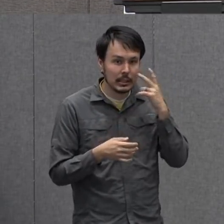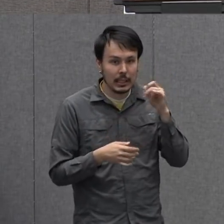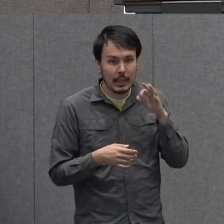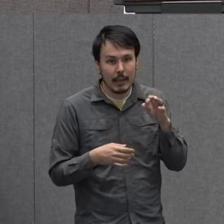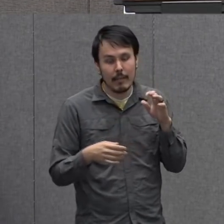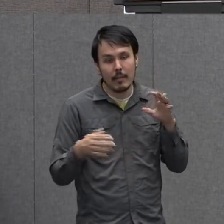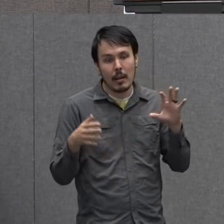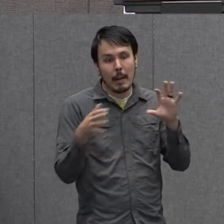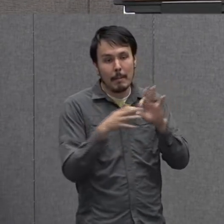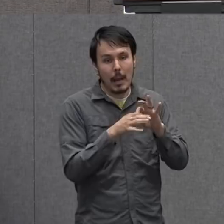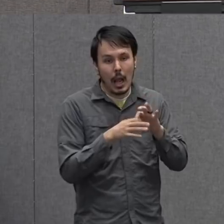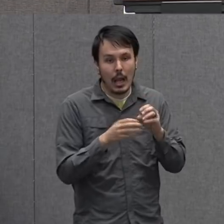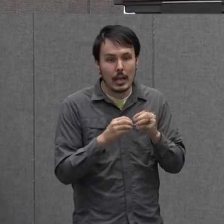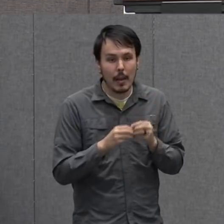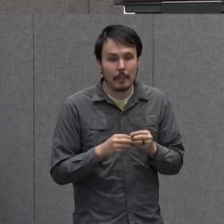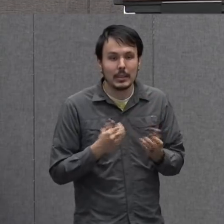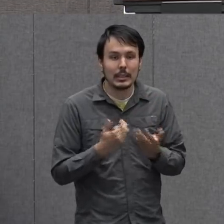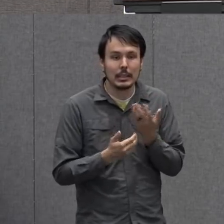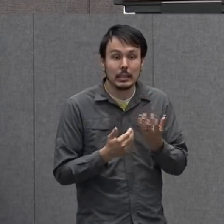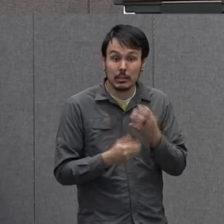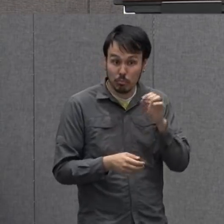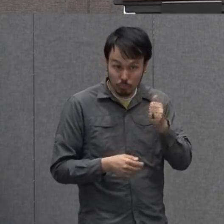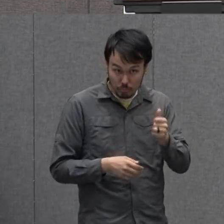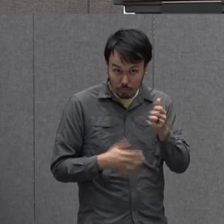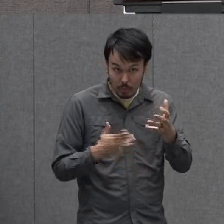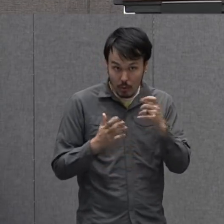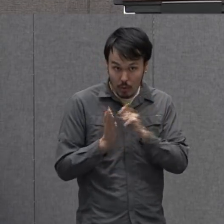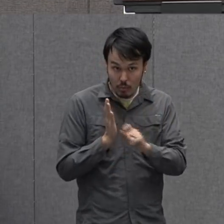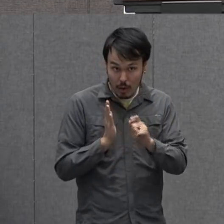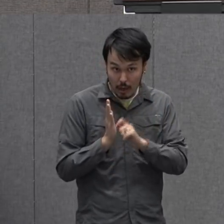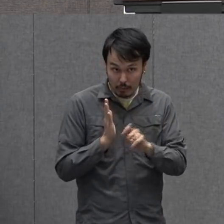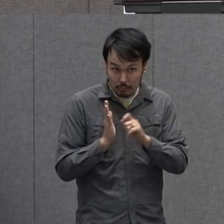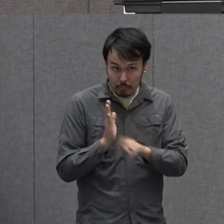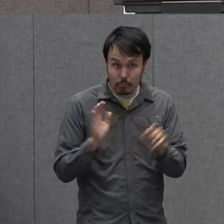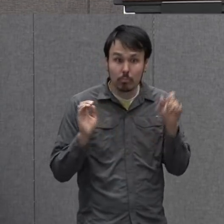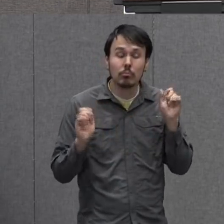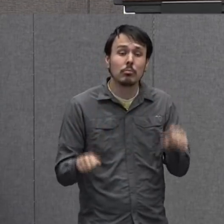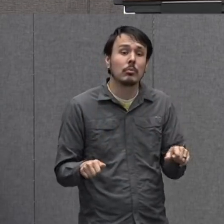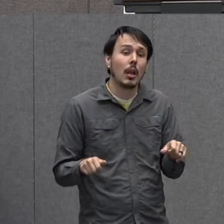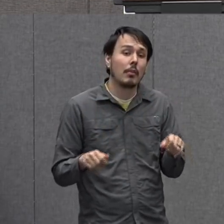So if you wanna write these numbers down, you could try some other ways